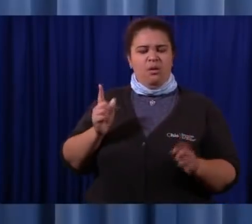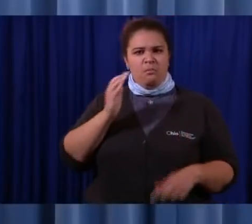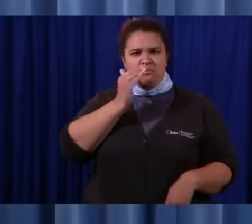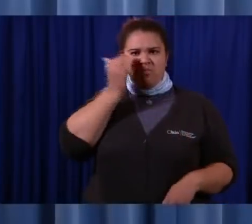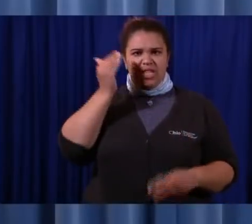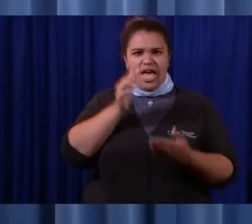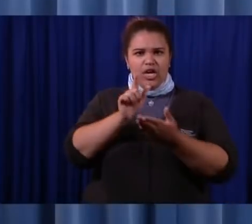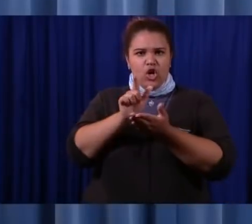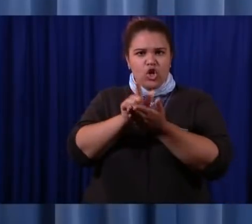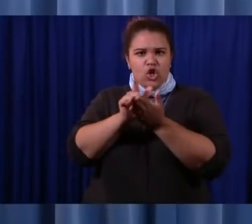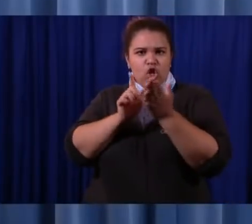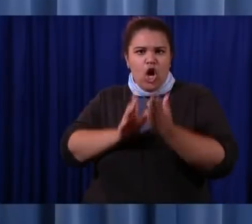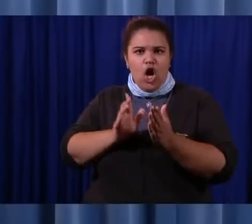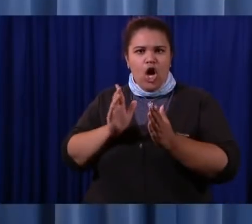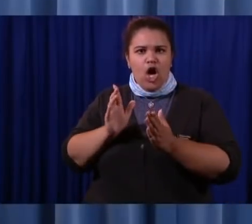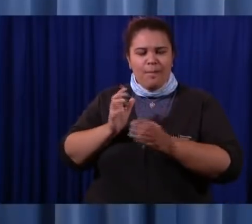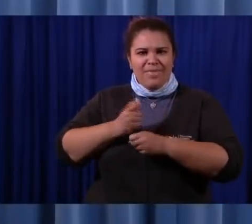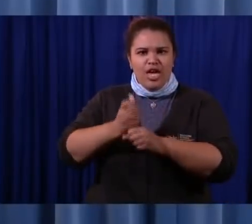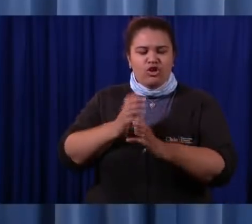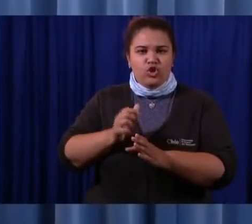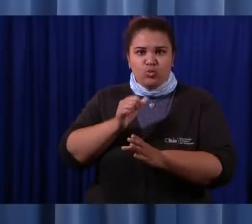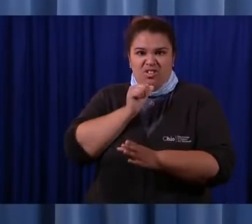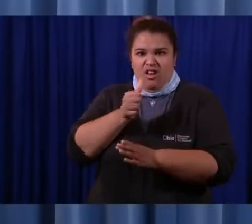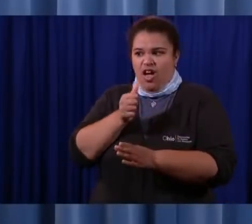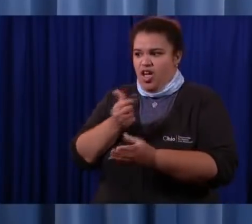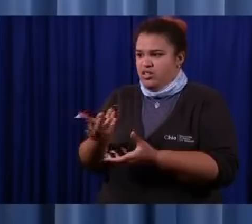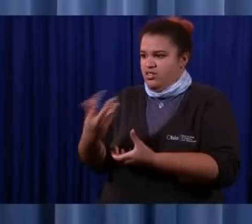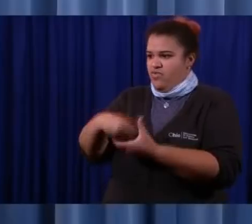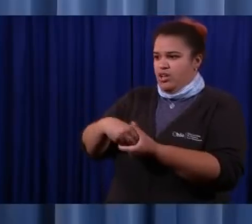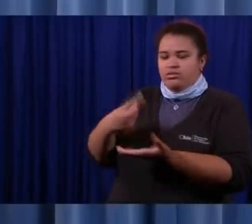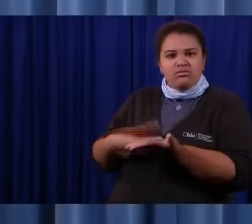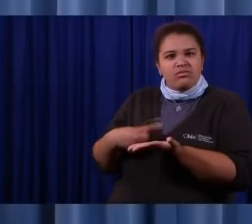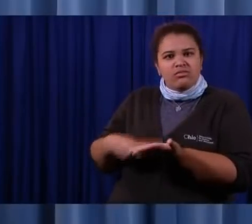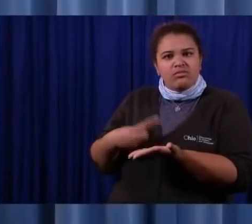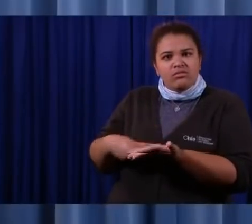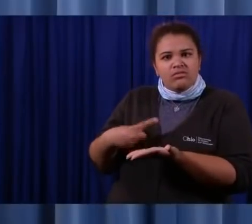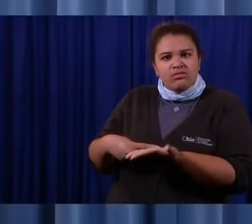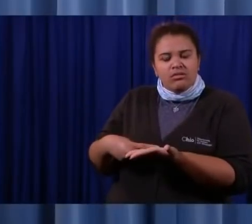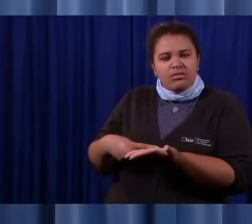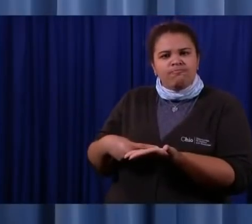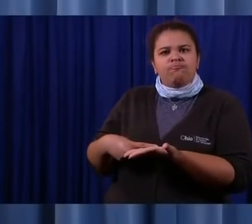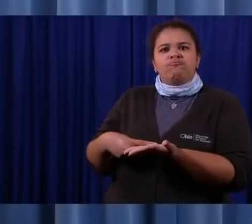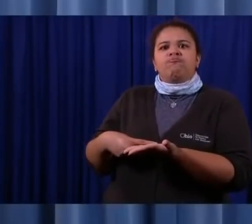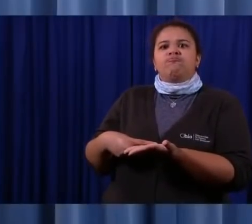THAT YOU ANNOUNCED YESTERDAY. THEY ALSO SENT A STATEMENT SAYING THAT BLACK LAWMAKERS